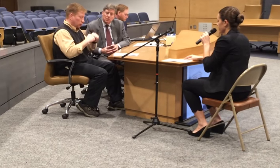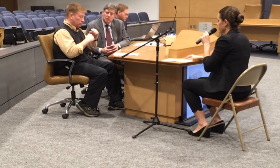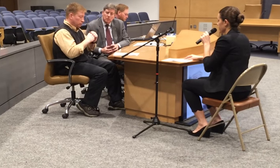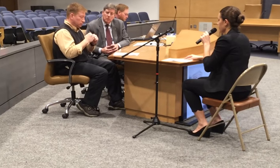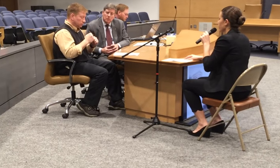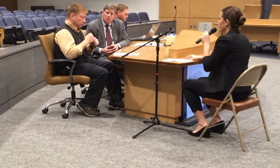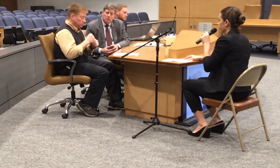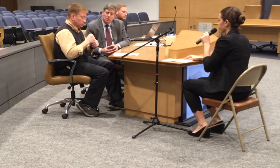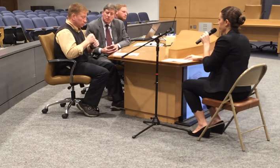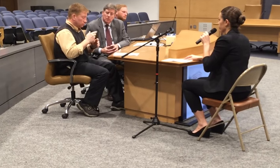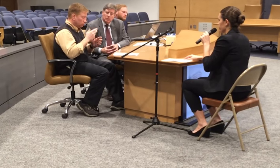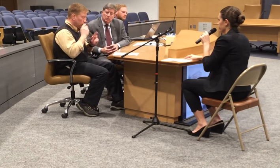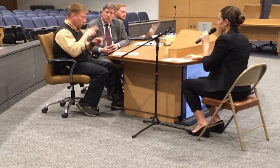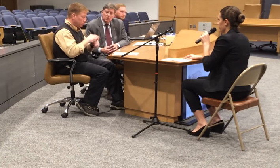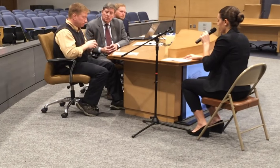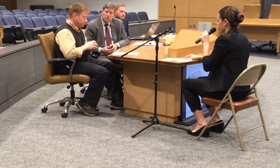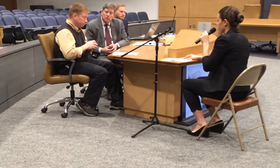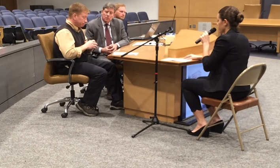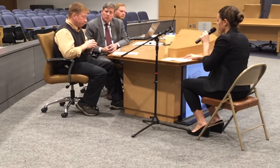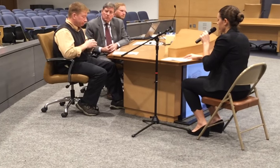the process of getting bids from an architectural firm.